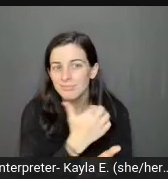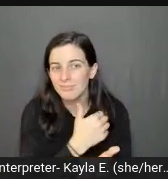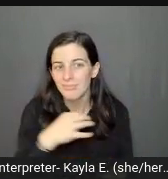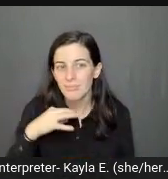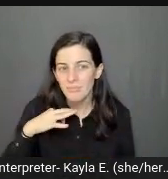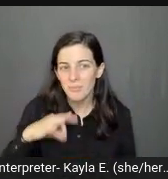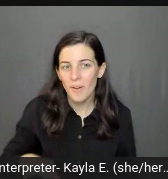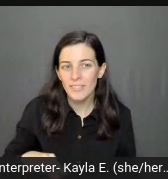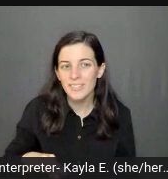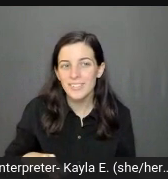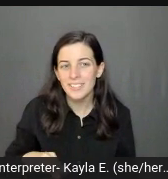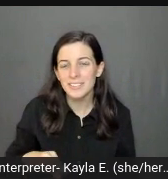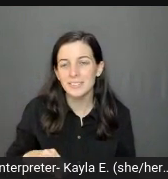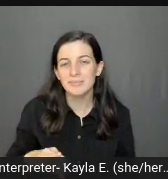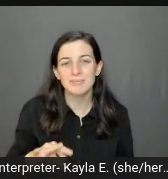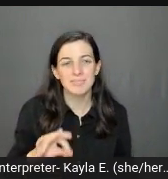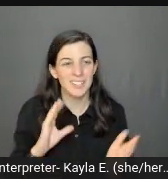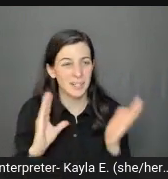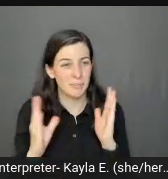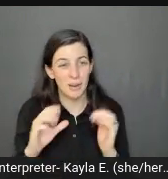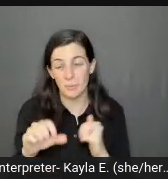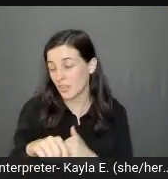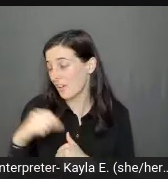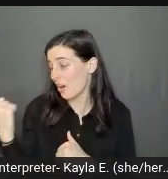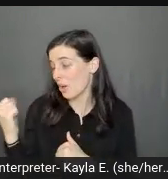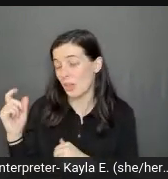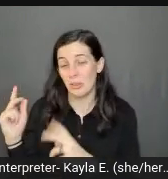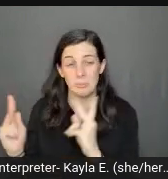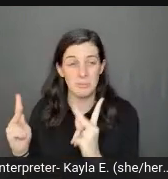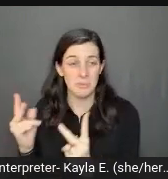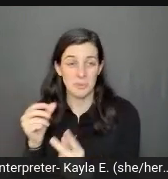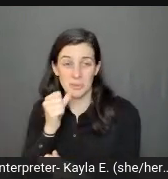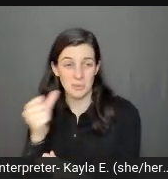in comparison with their counterparts that are not accessible.